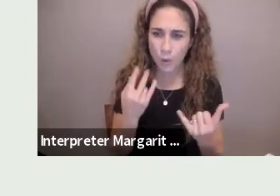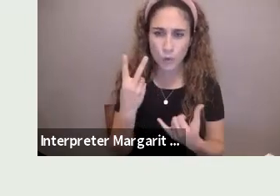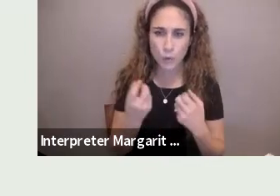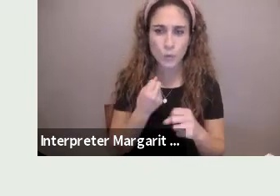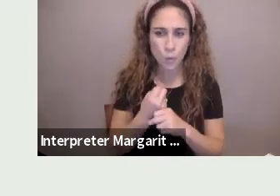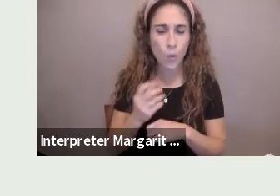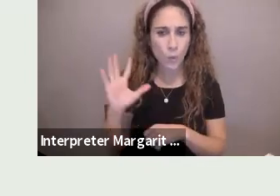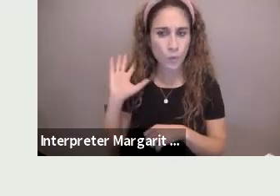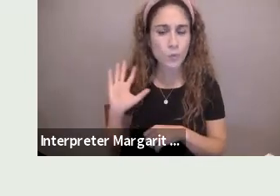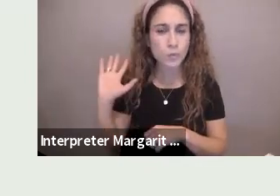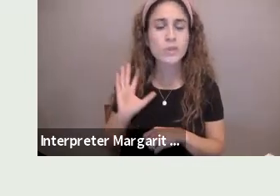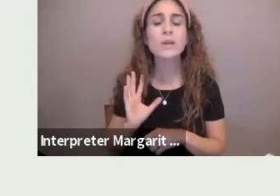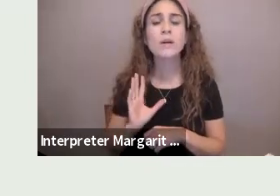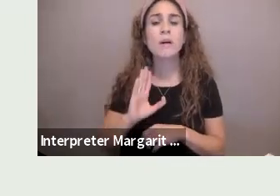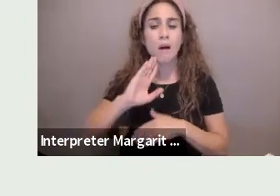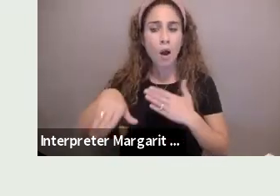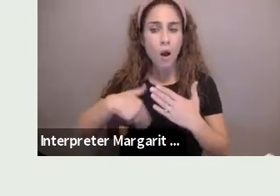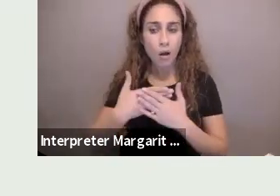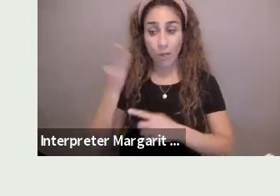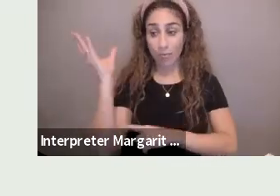Brian Boomer: All lecture went online asynchronous.